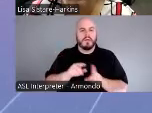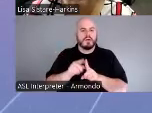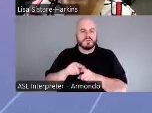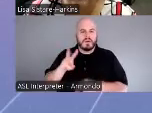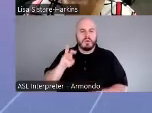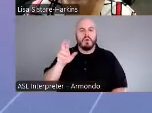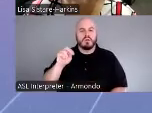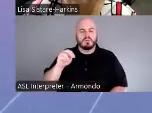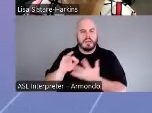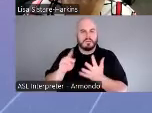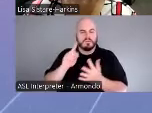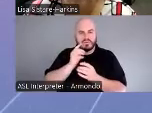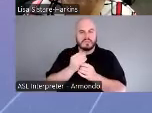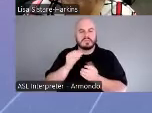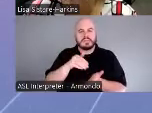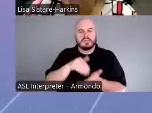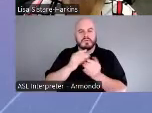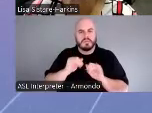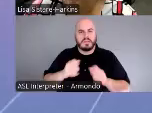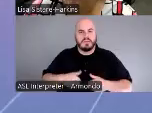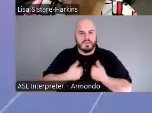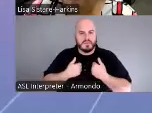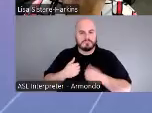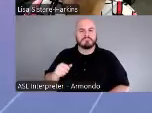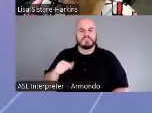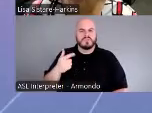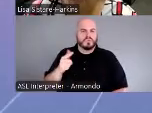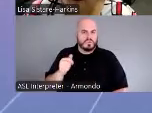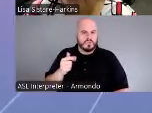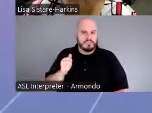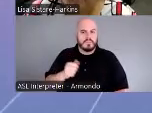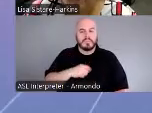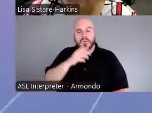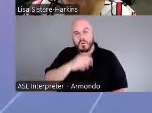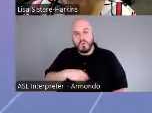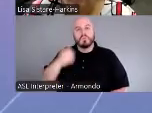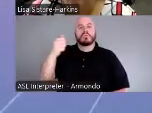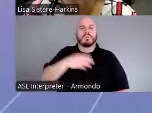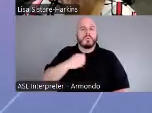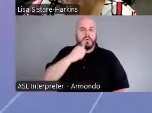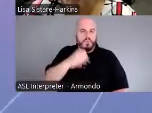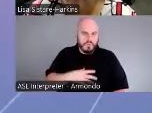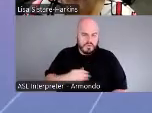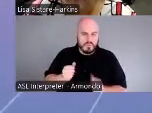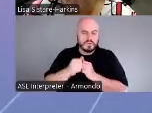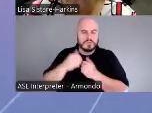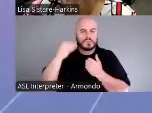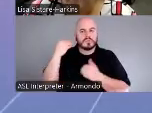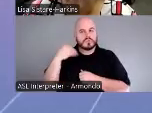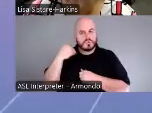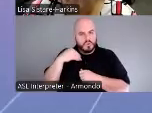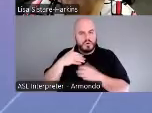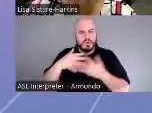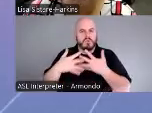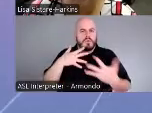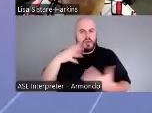Living in Augusta, Georgia. I am an older white woman with short gray hair or silver,